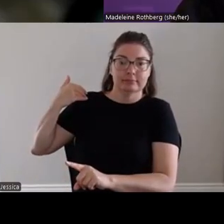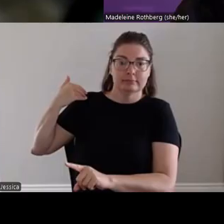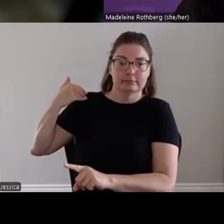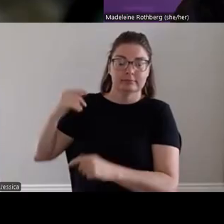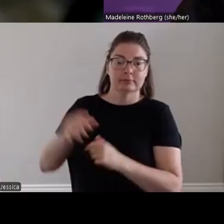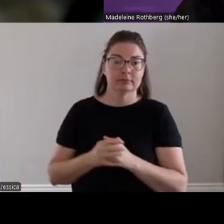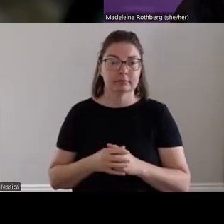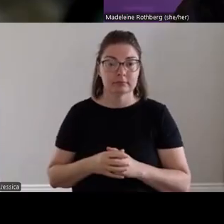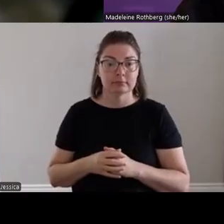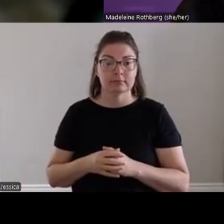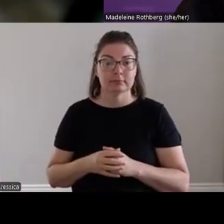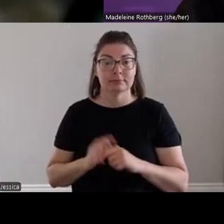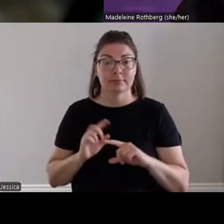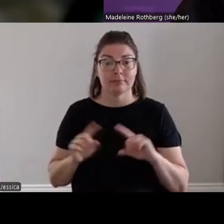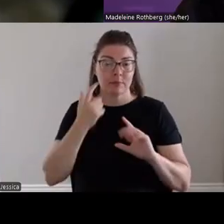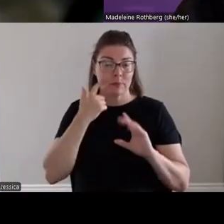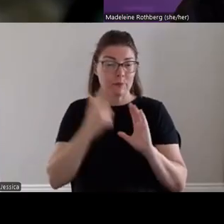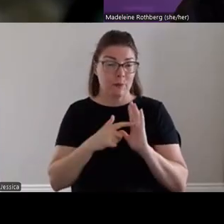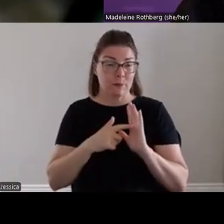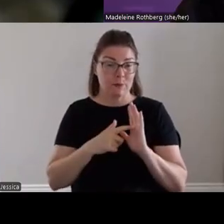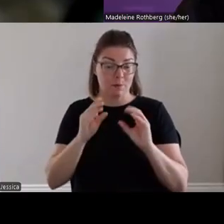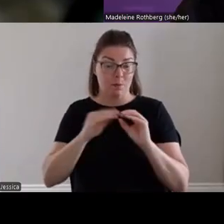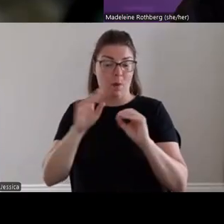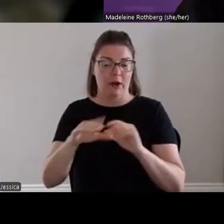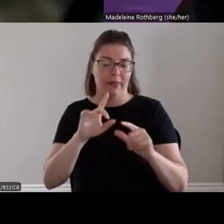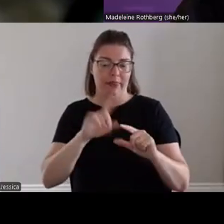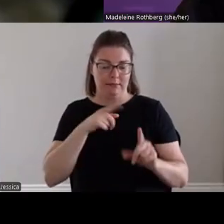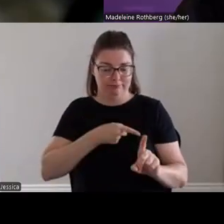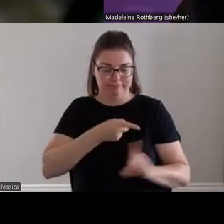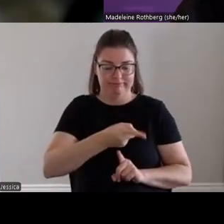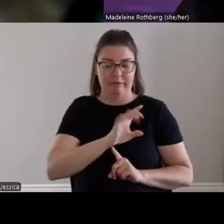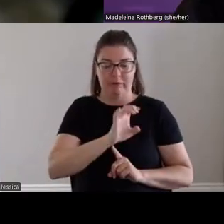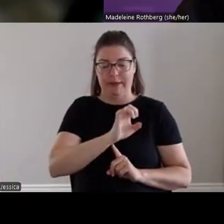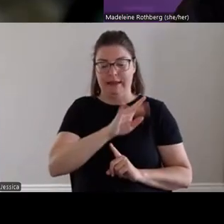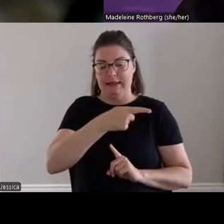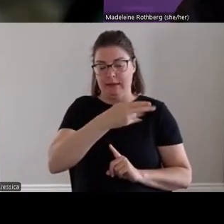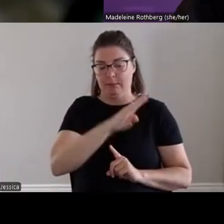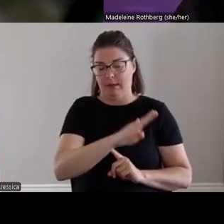But you'll find, I think, more there than in the EPUB-specific documentation.